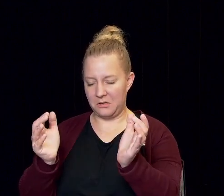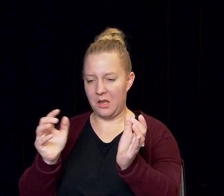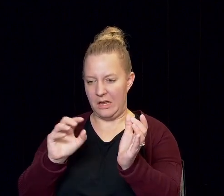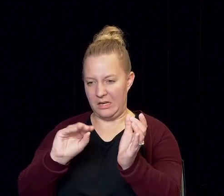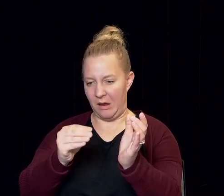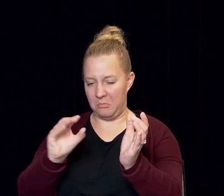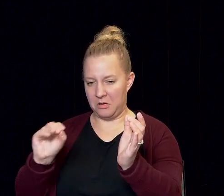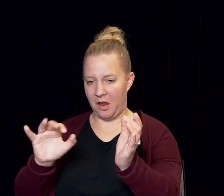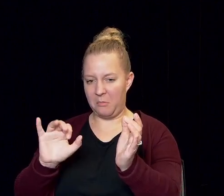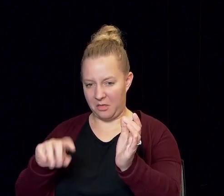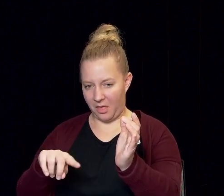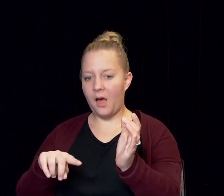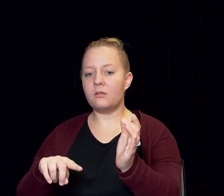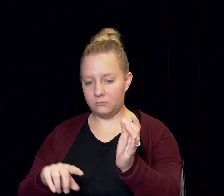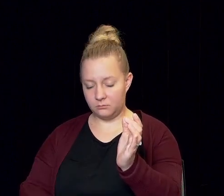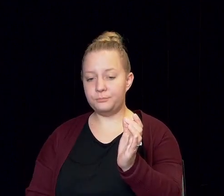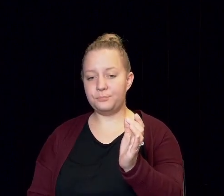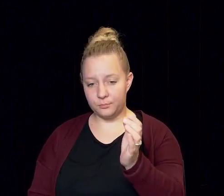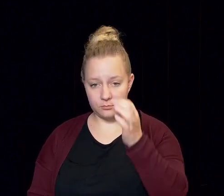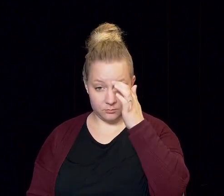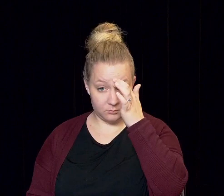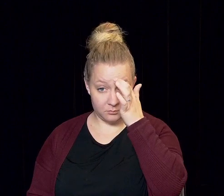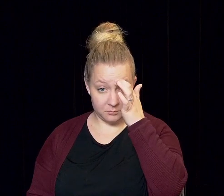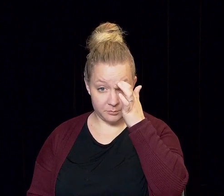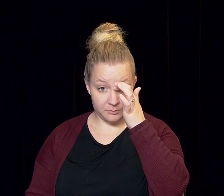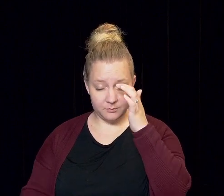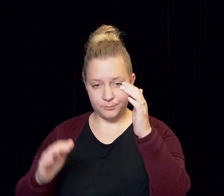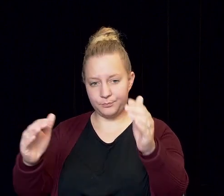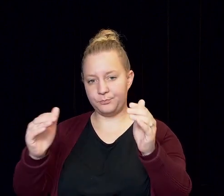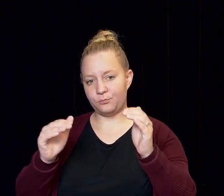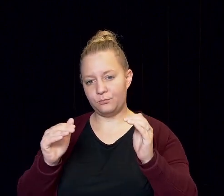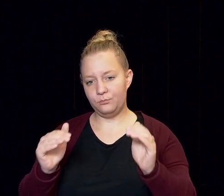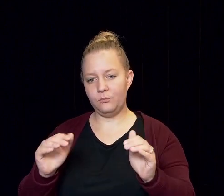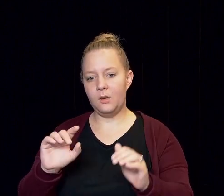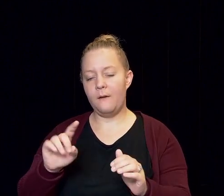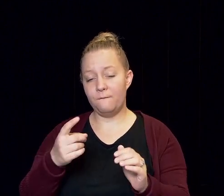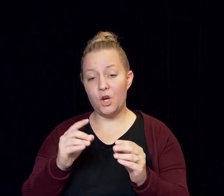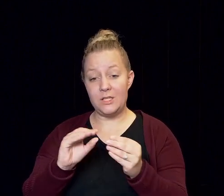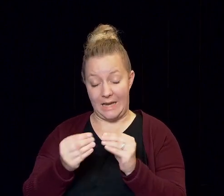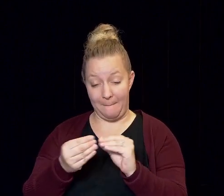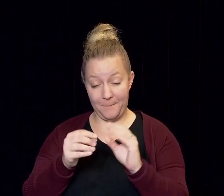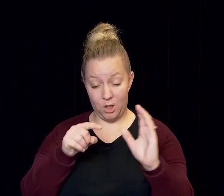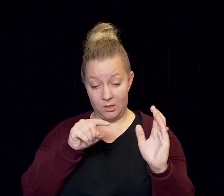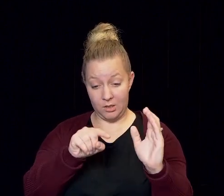the coordinate plane. The first number of that ordered pair, so in other words, here the 1,